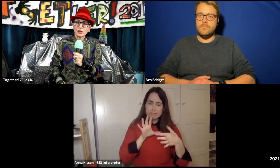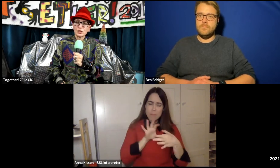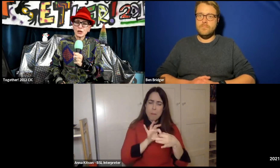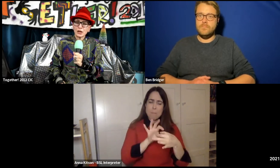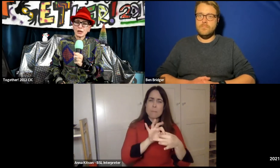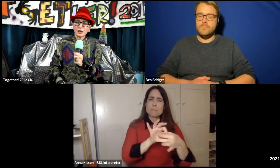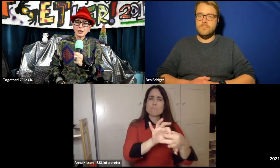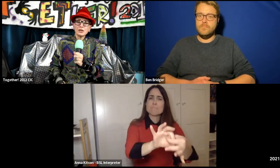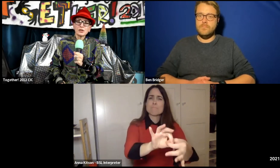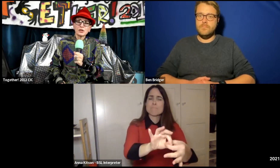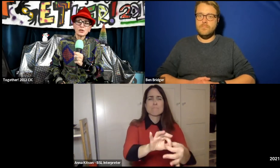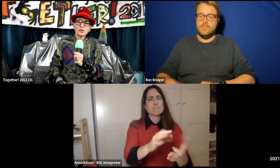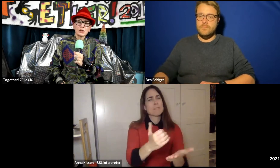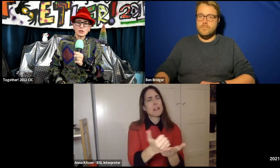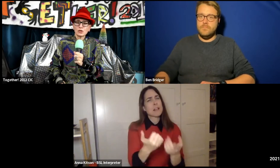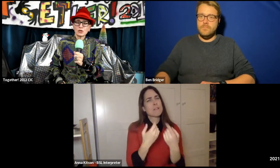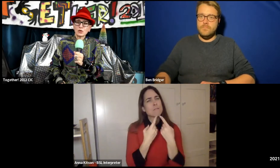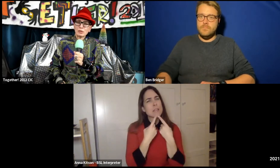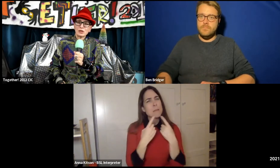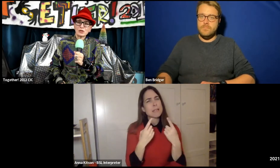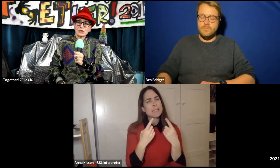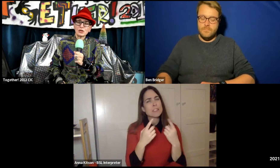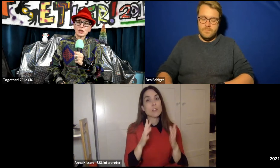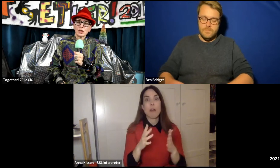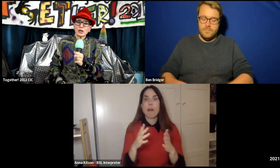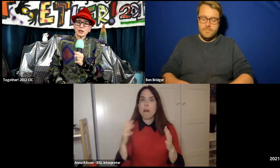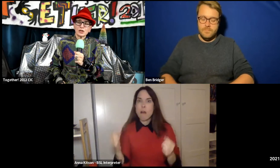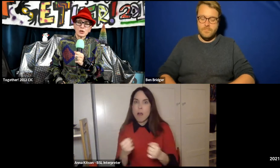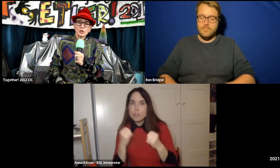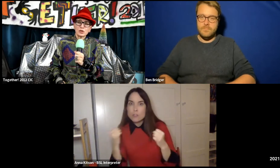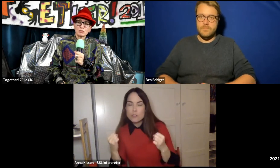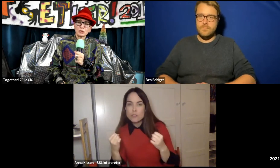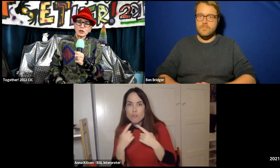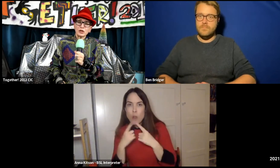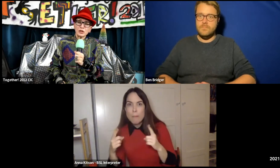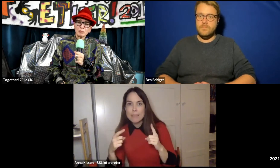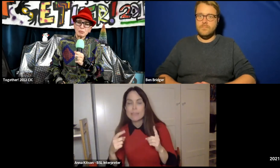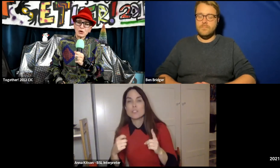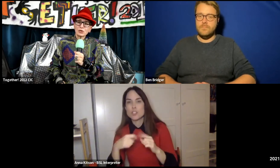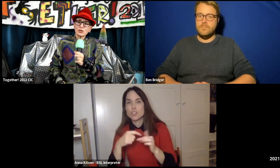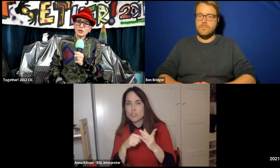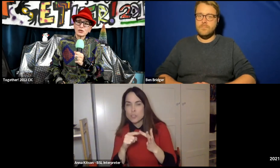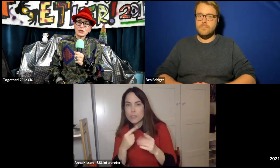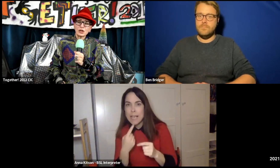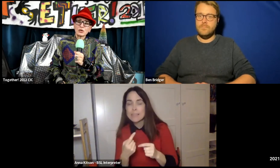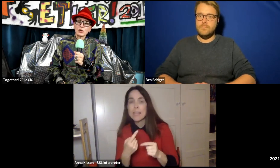other, great, such a strong message Kate says brilliant, Margaret says together